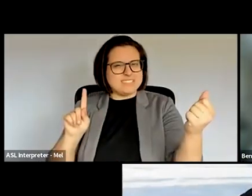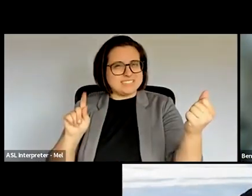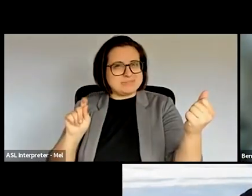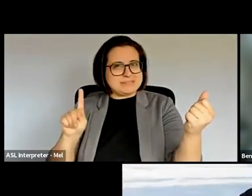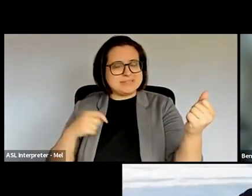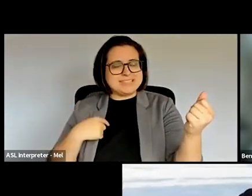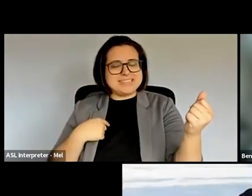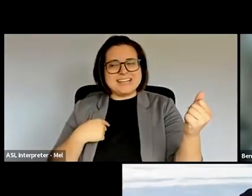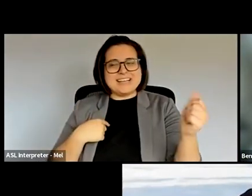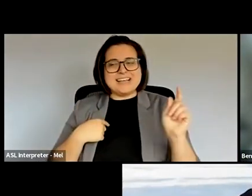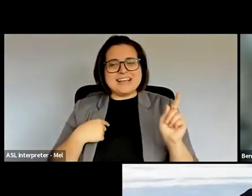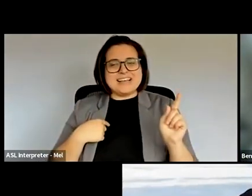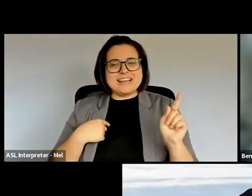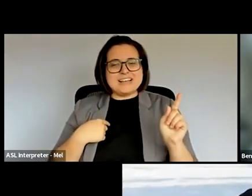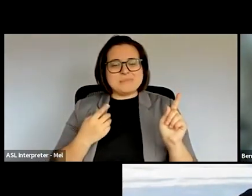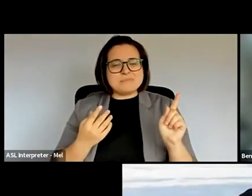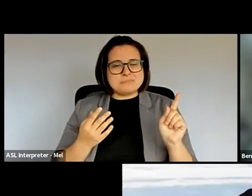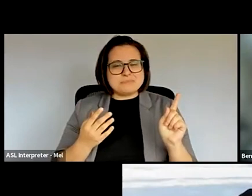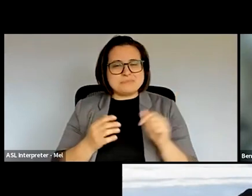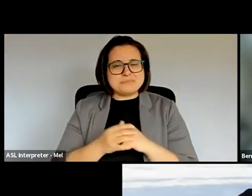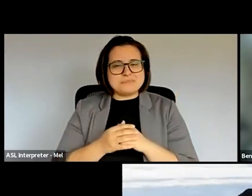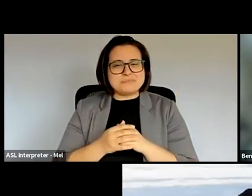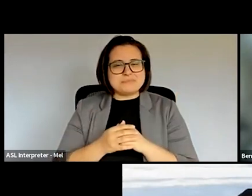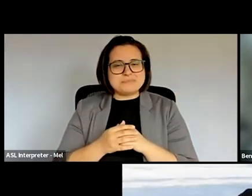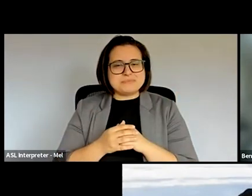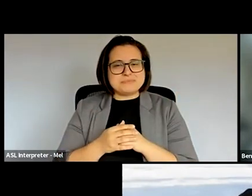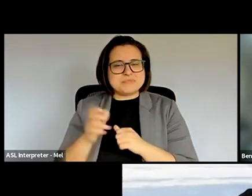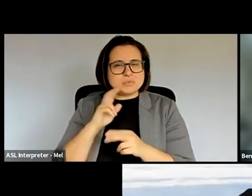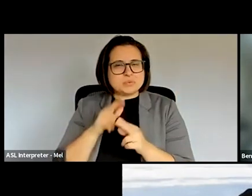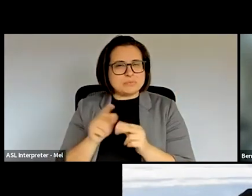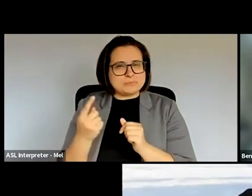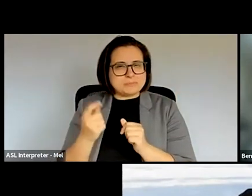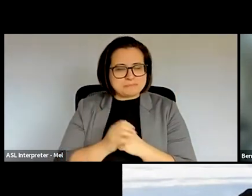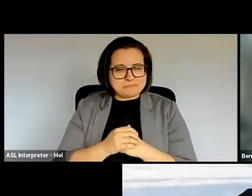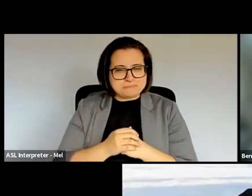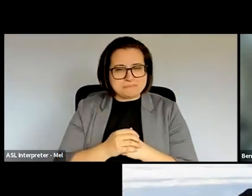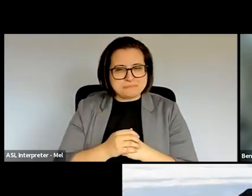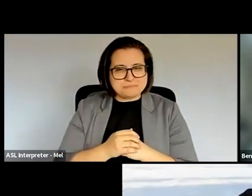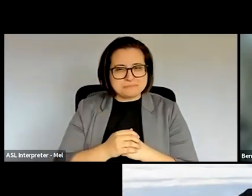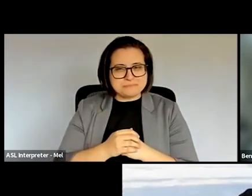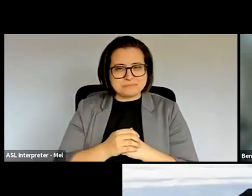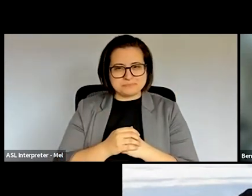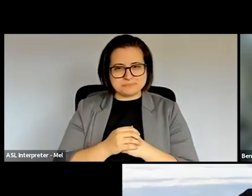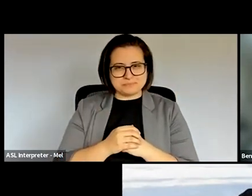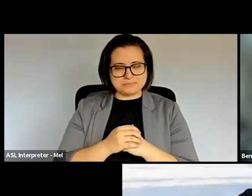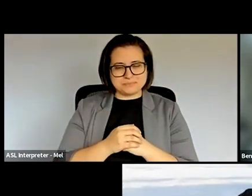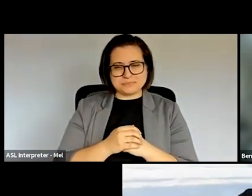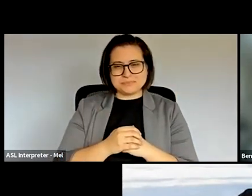second I just wanted to draw attention to something that -- that Meredith said what she